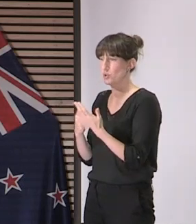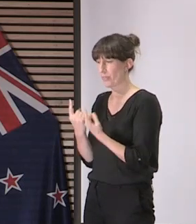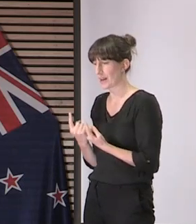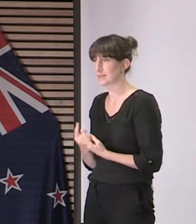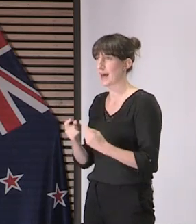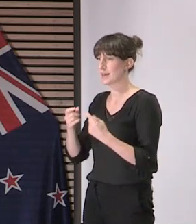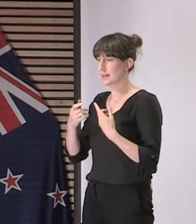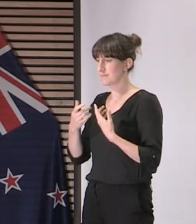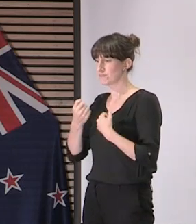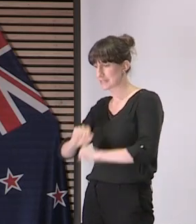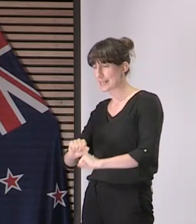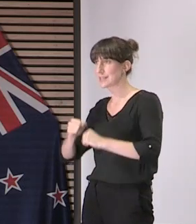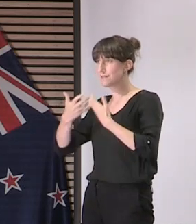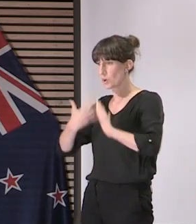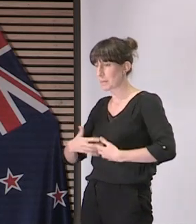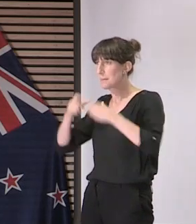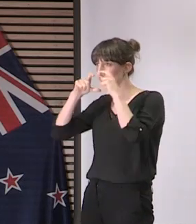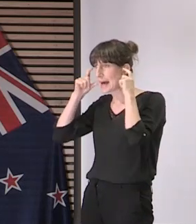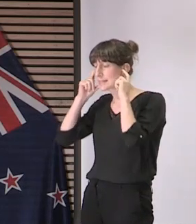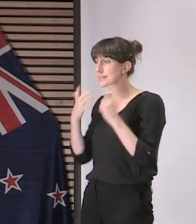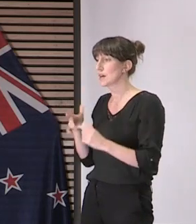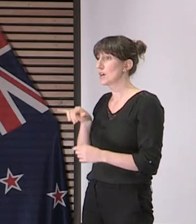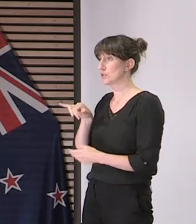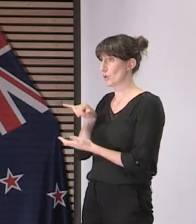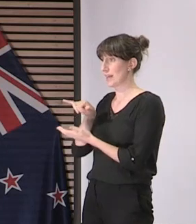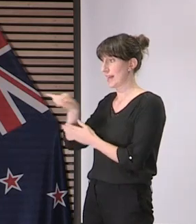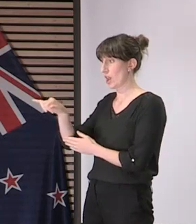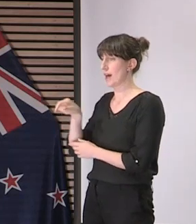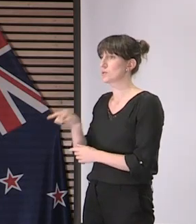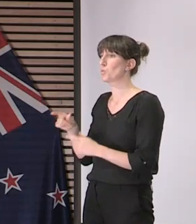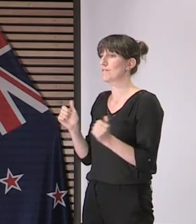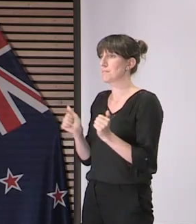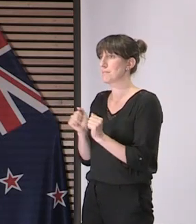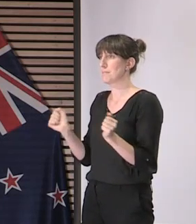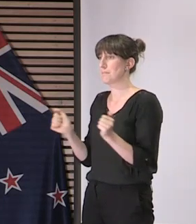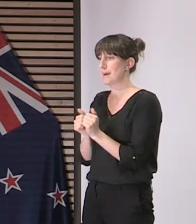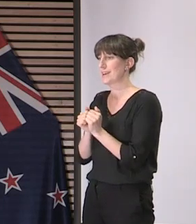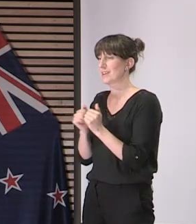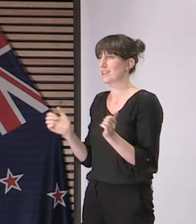communities. They also help we ensure urgent supplies of